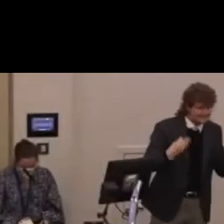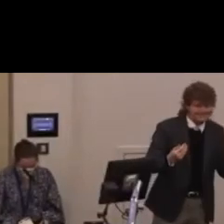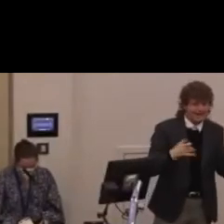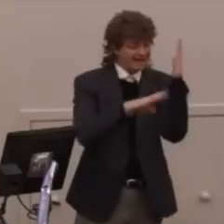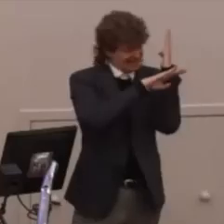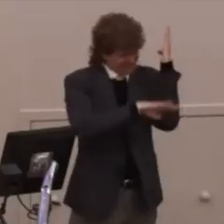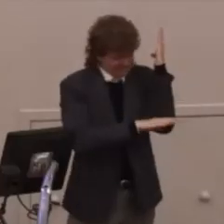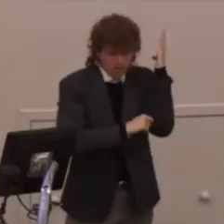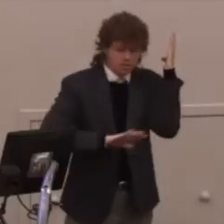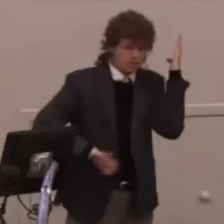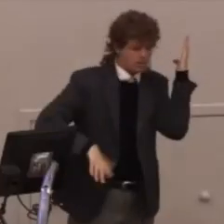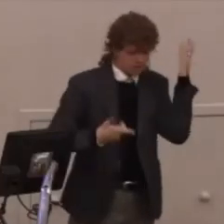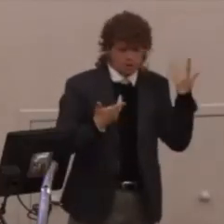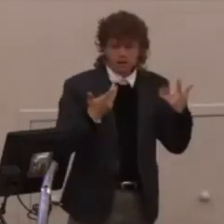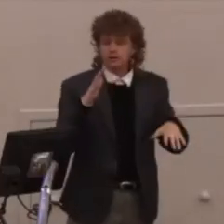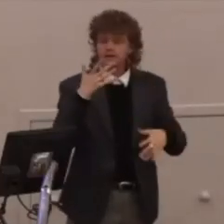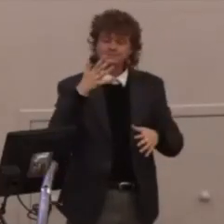poor). Officials, doctors and professionals show